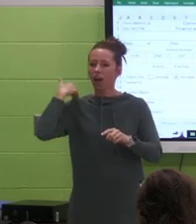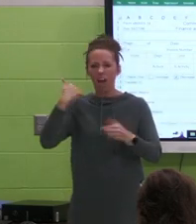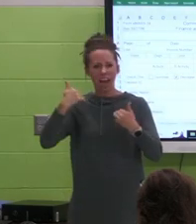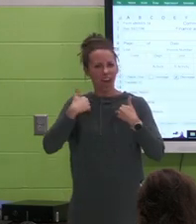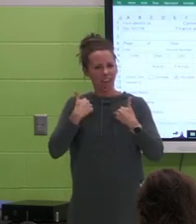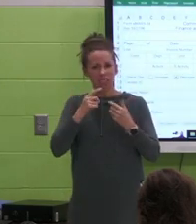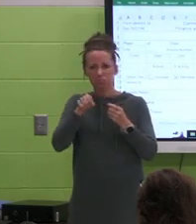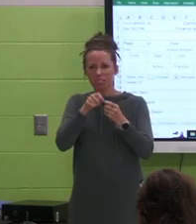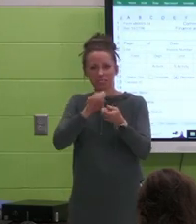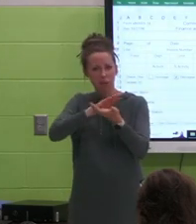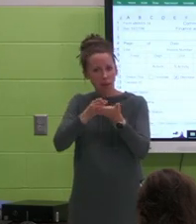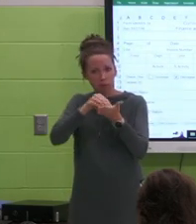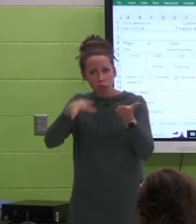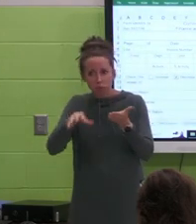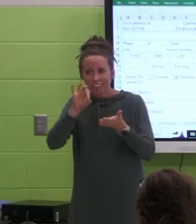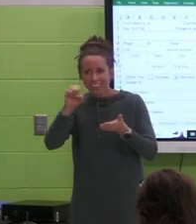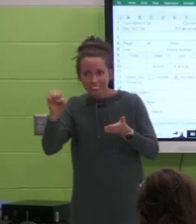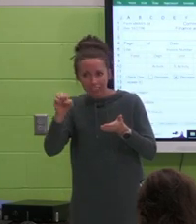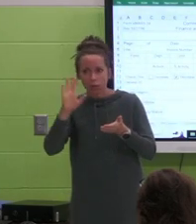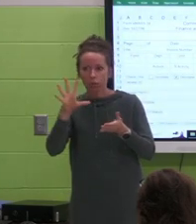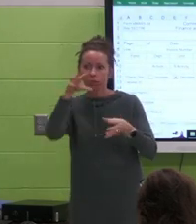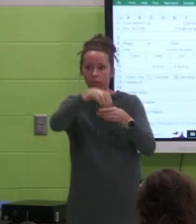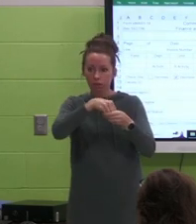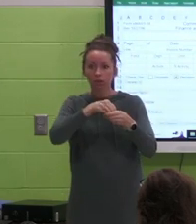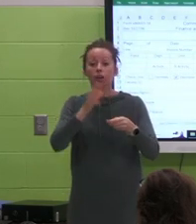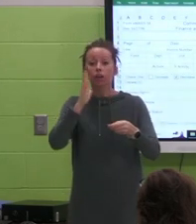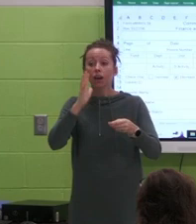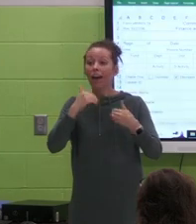or something they went to that we also used to have vending machines on campus and that money